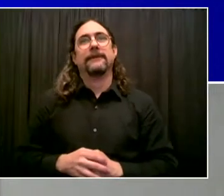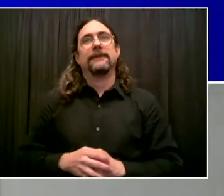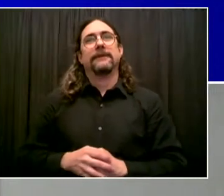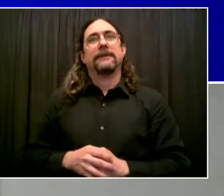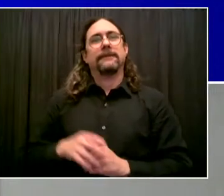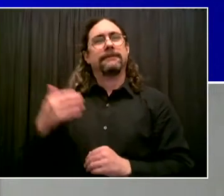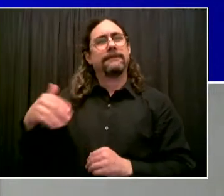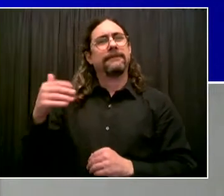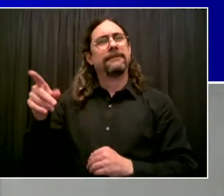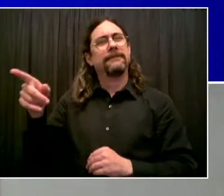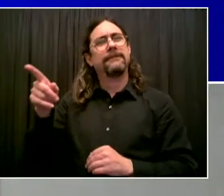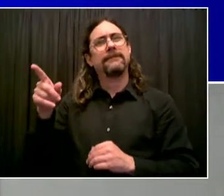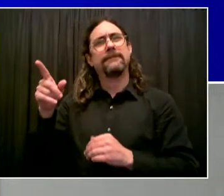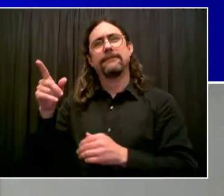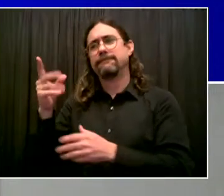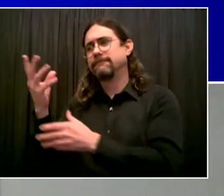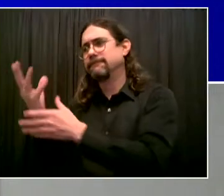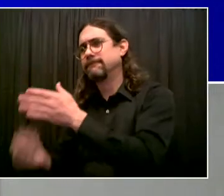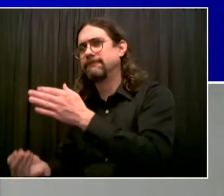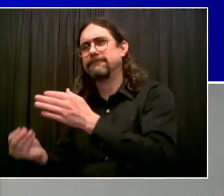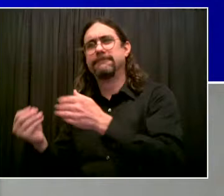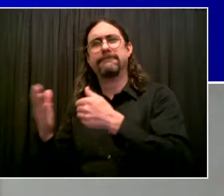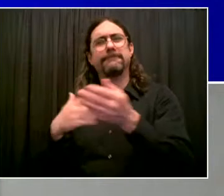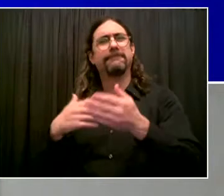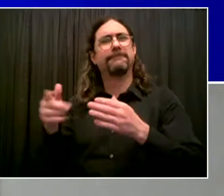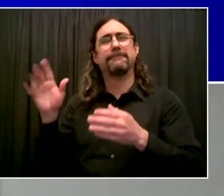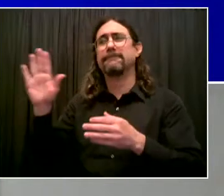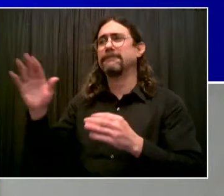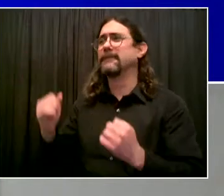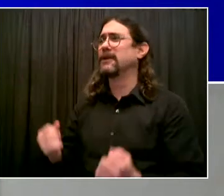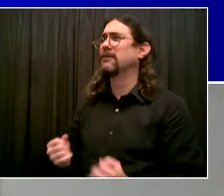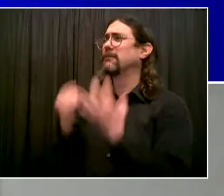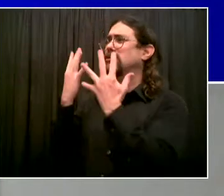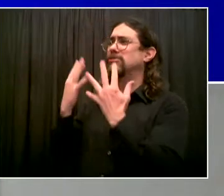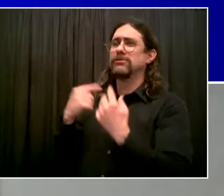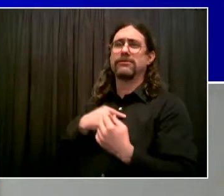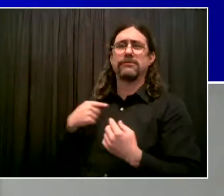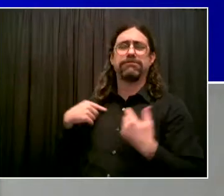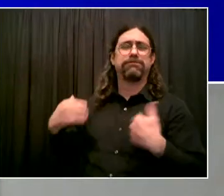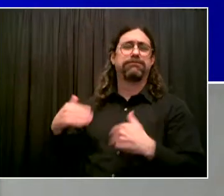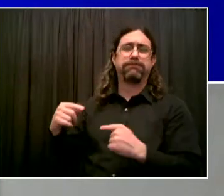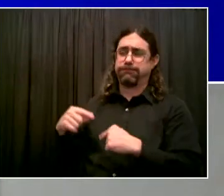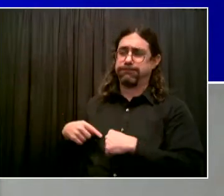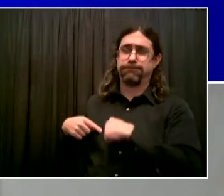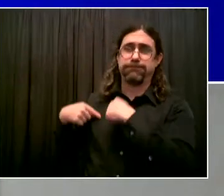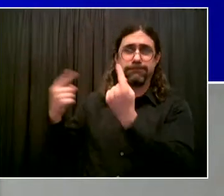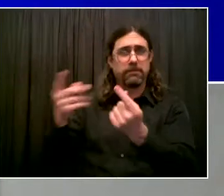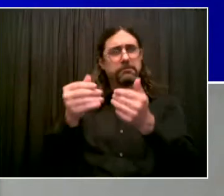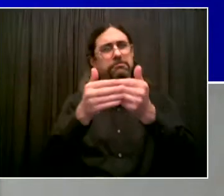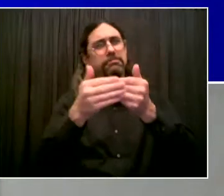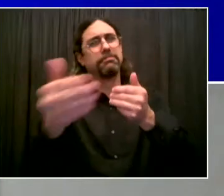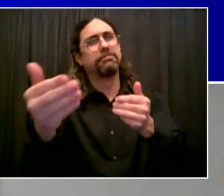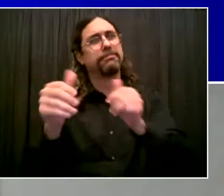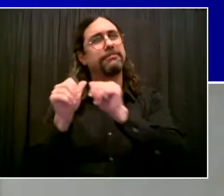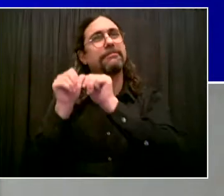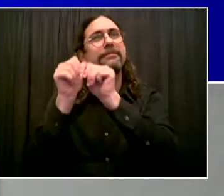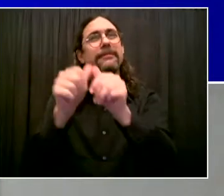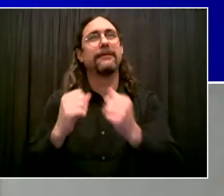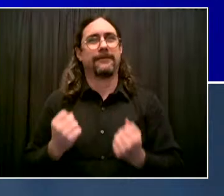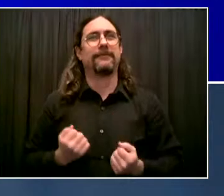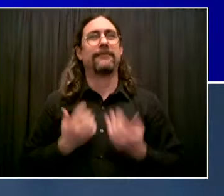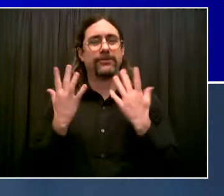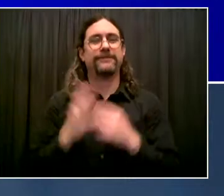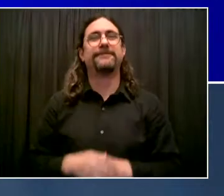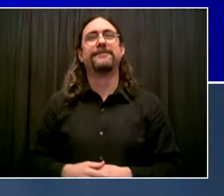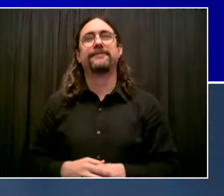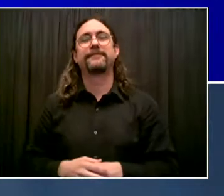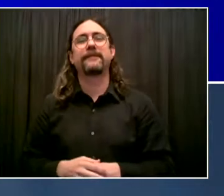CONTINUES TO